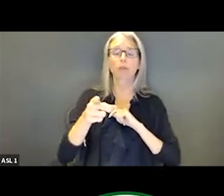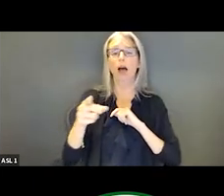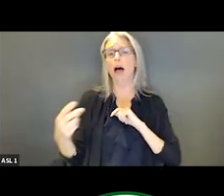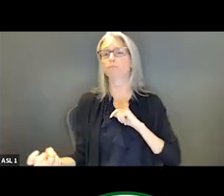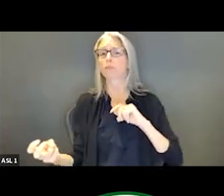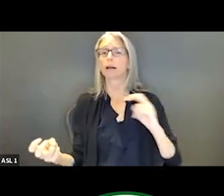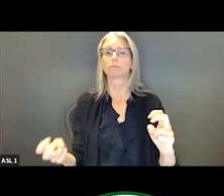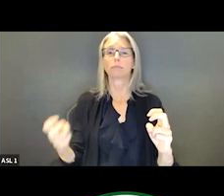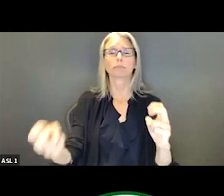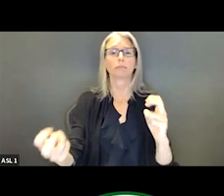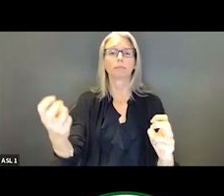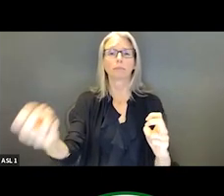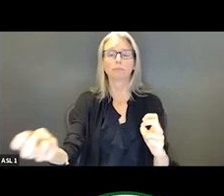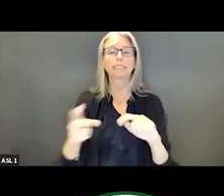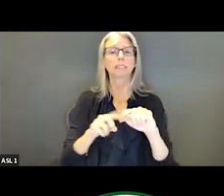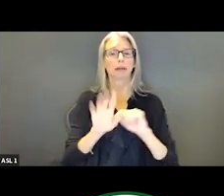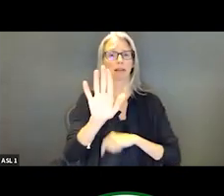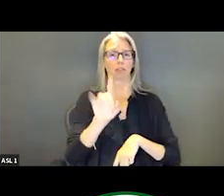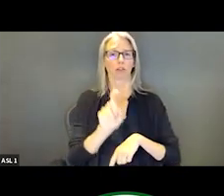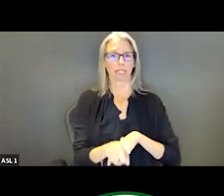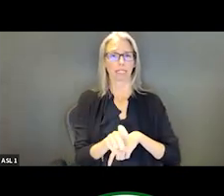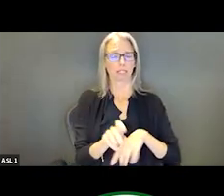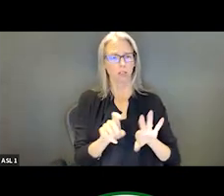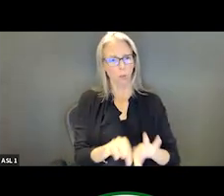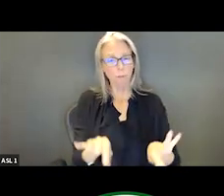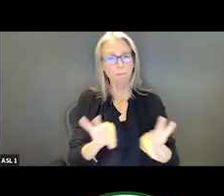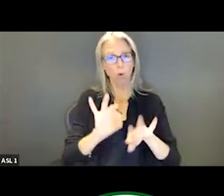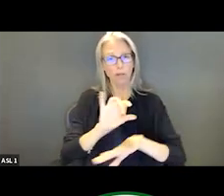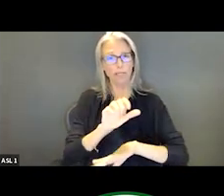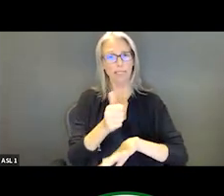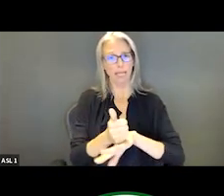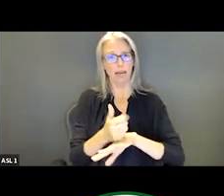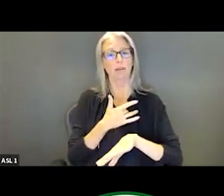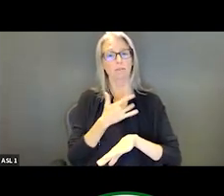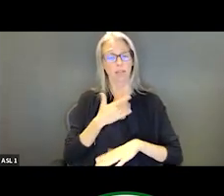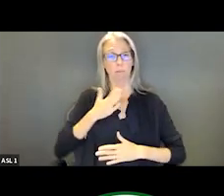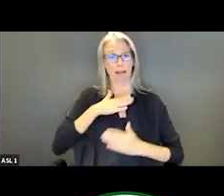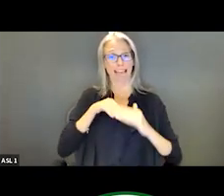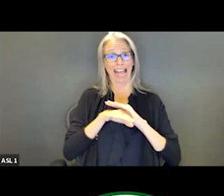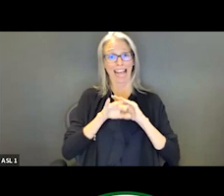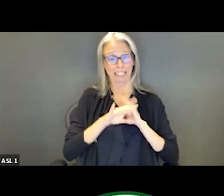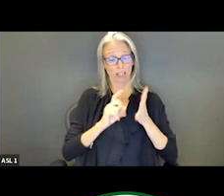Lastly, team members highlighted the importance of information delivery. The proper type,